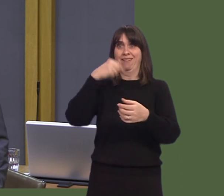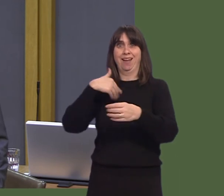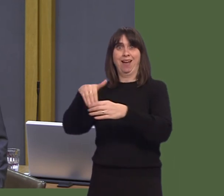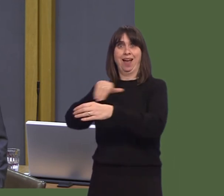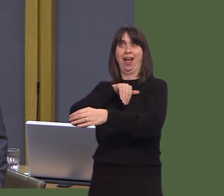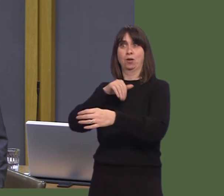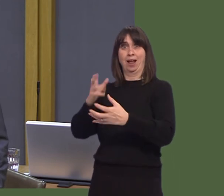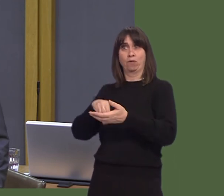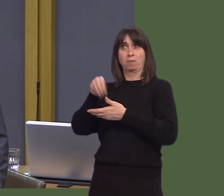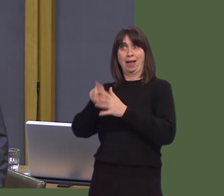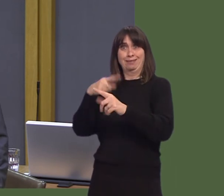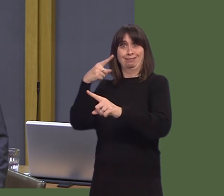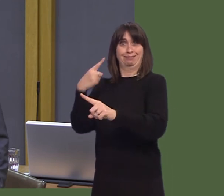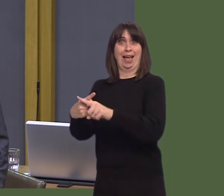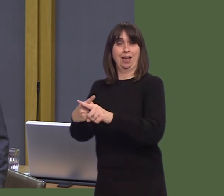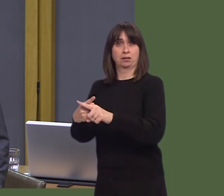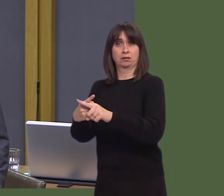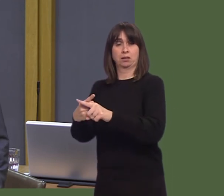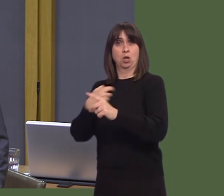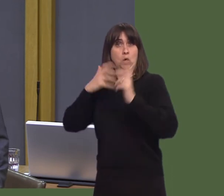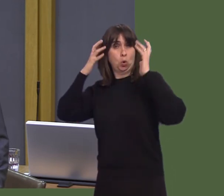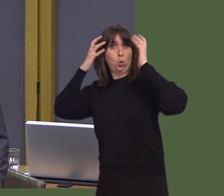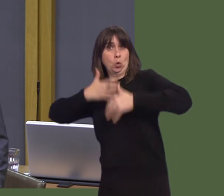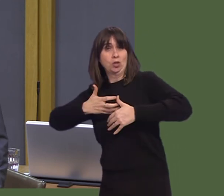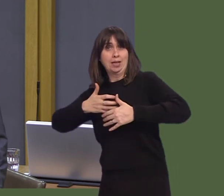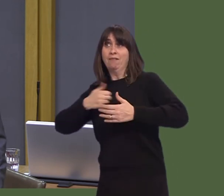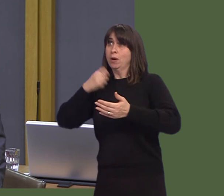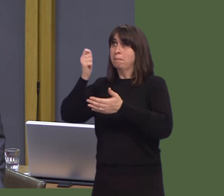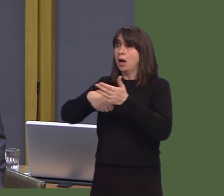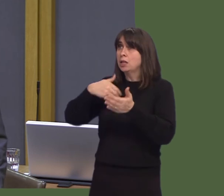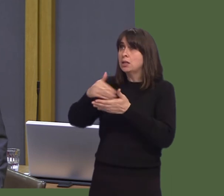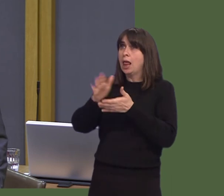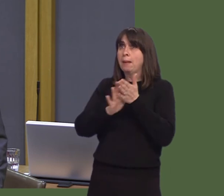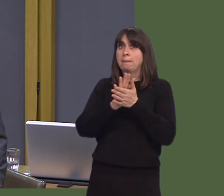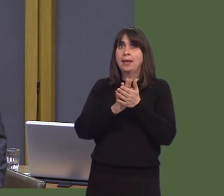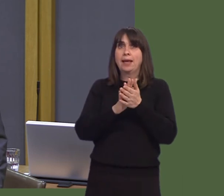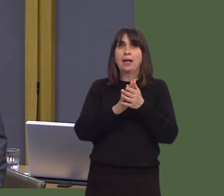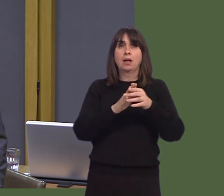that the challenges posed by artificial intelligence are dealt with. But I didn't hear your answer.